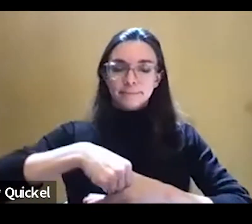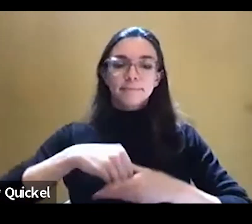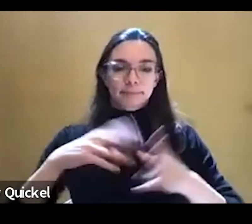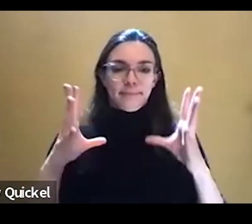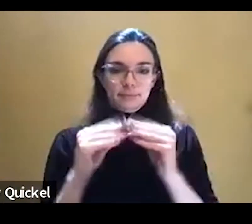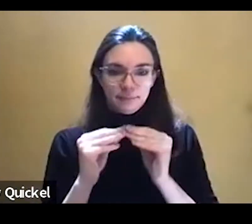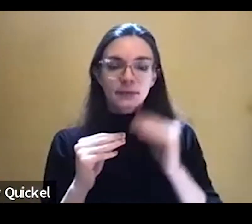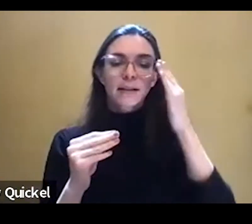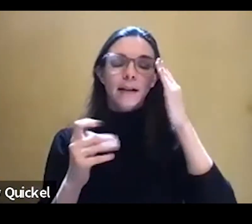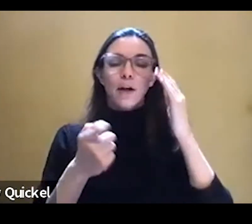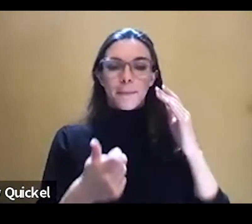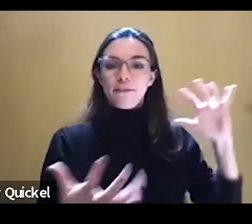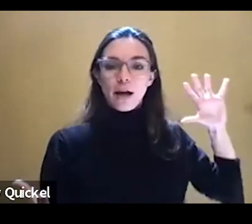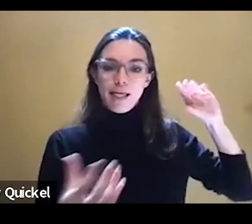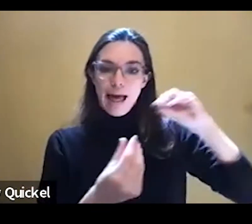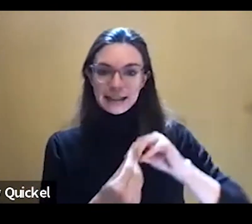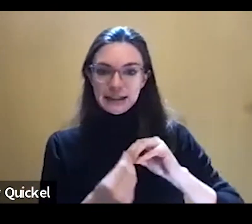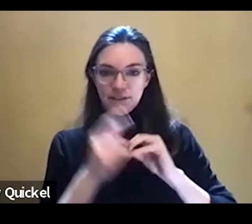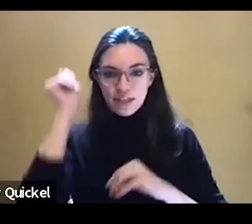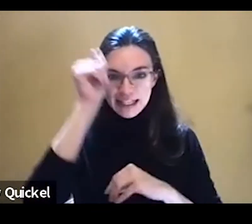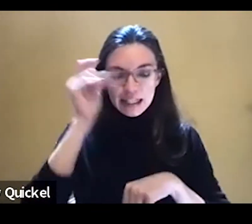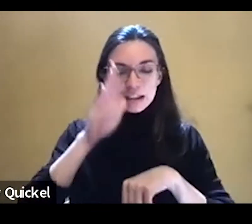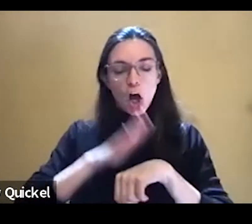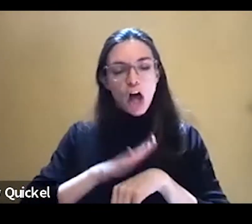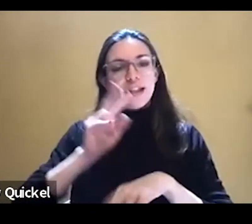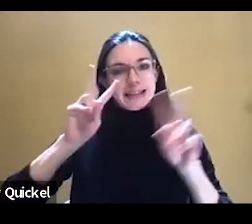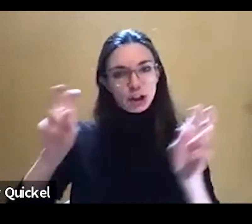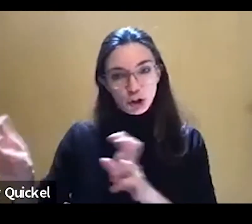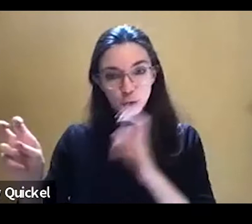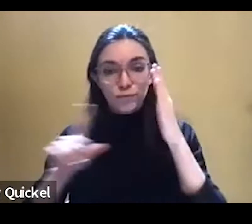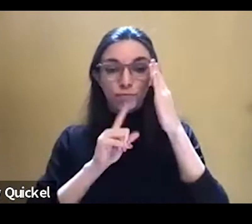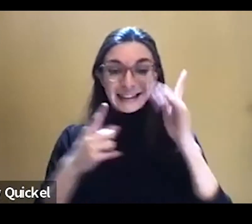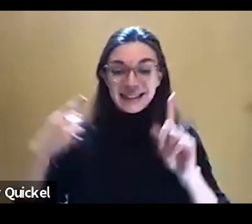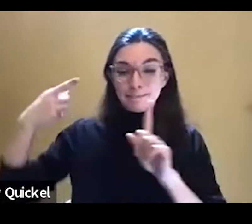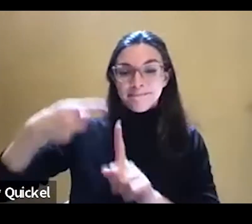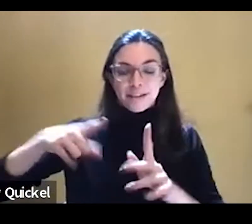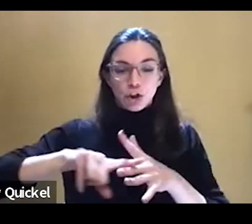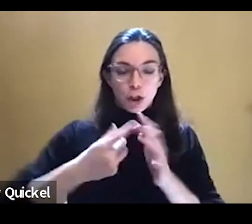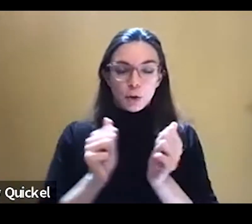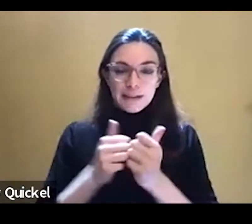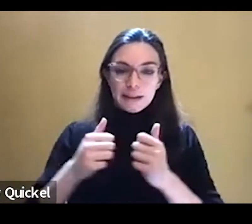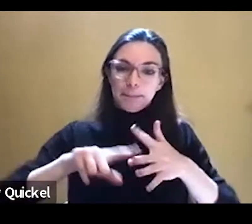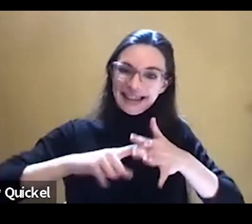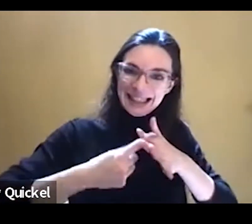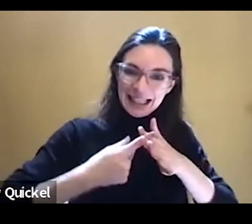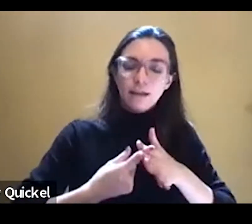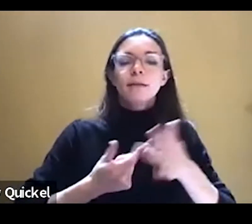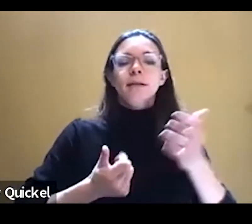collective thesis on this issue; that access begins at the beginning with the most fundamental component of human interaction, the